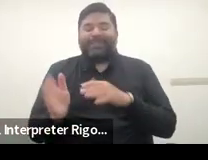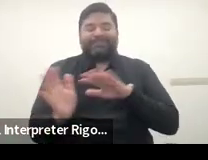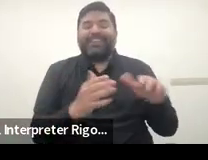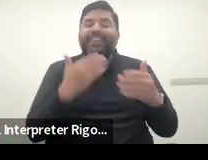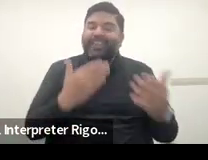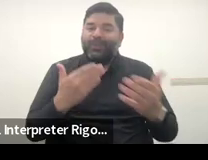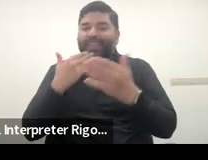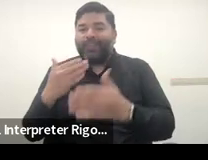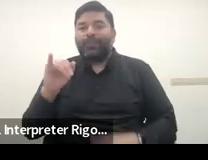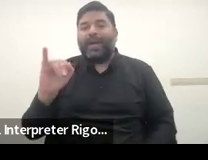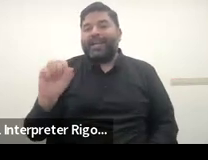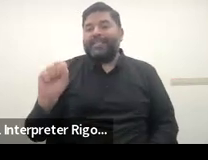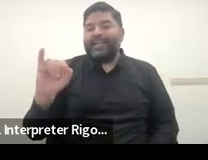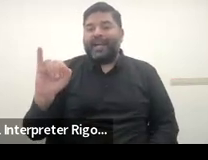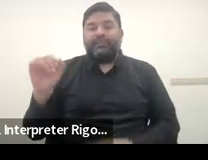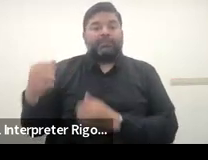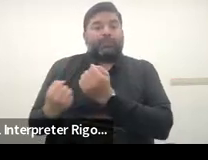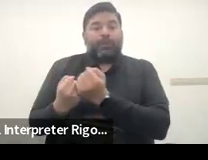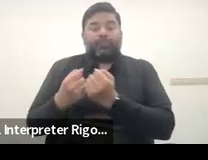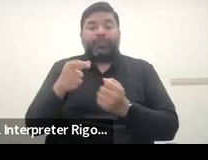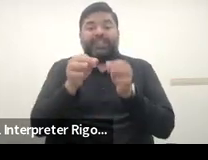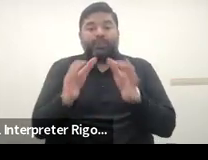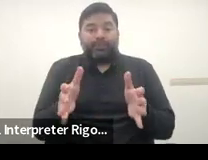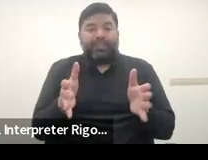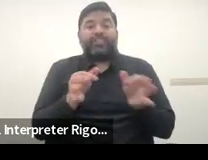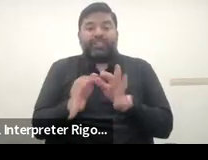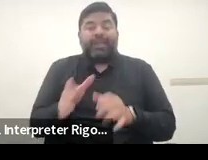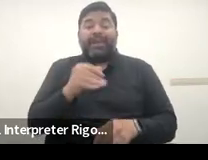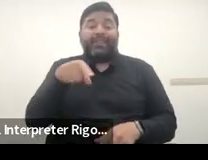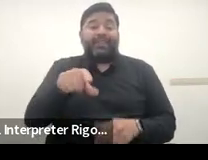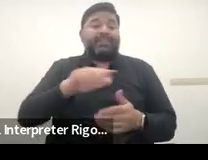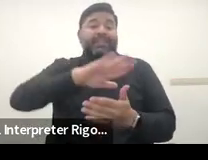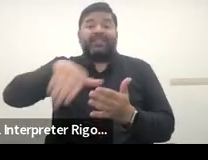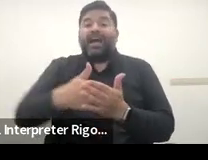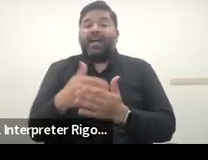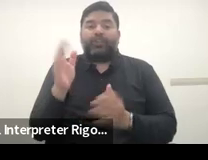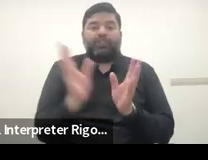to ISI for sponsoring the interpretation as well as this entire seminar. Also on a